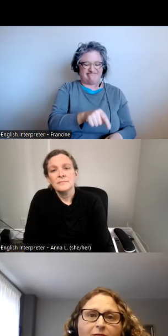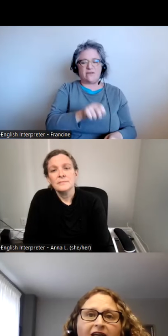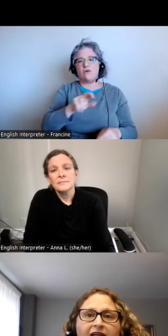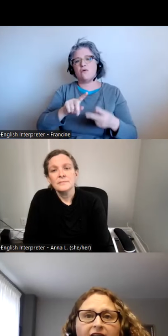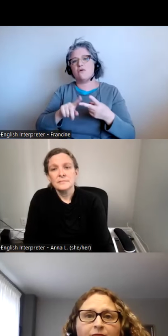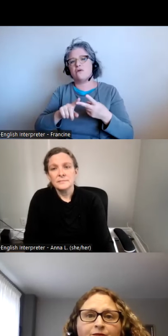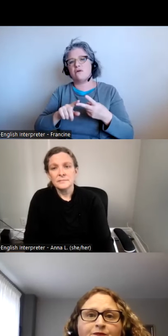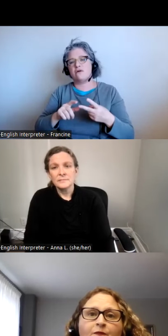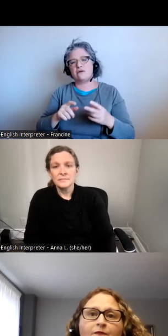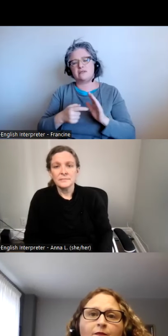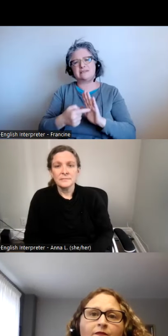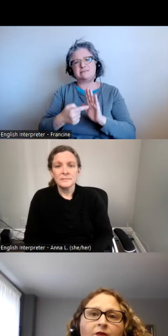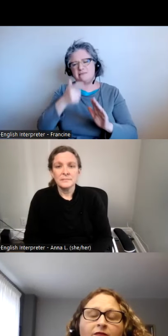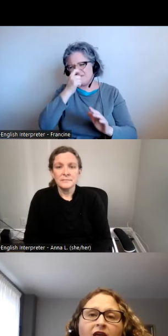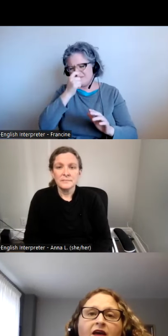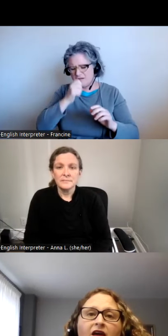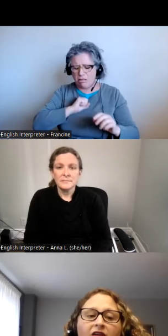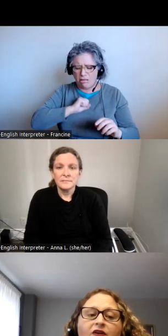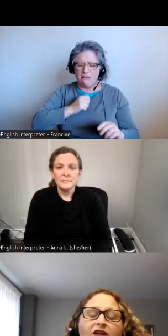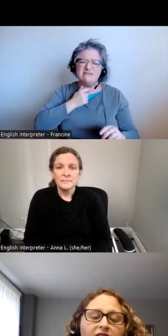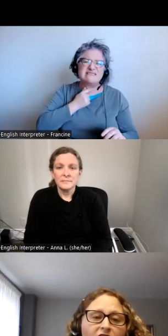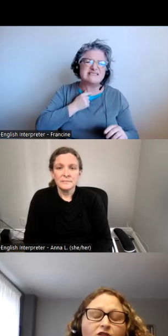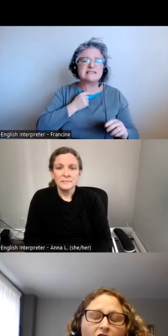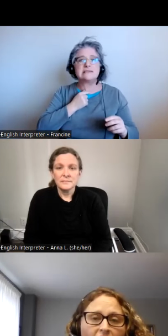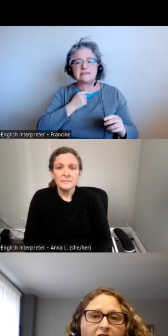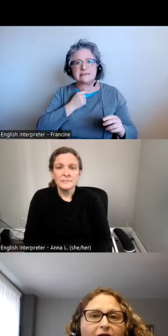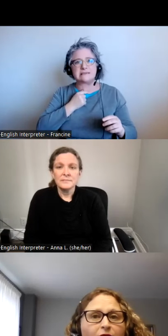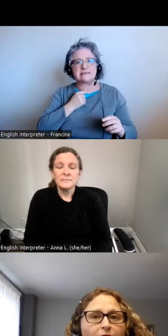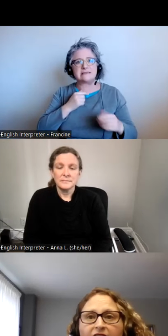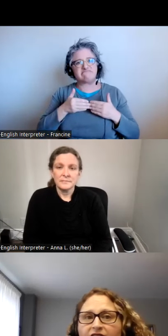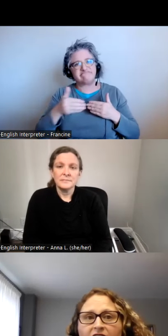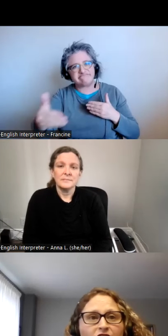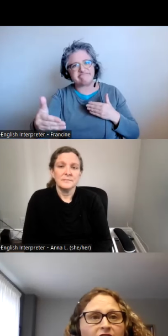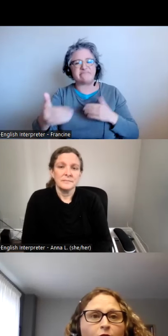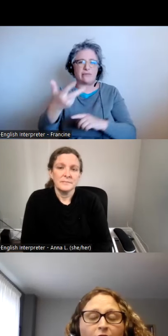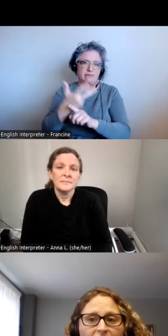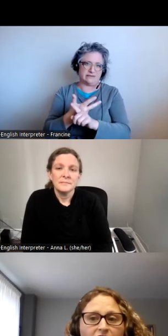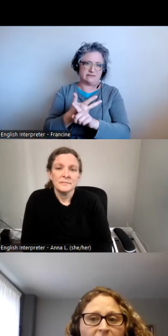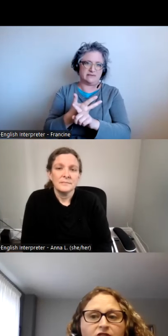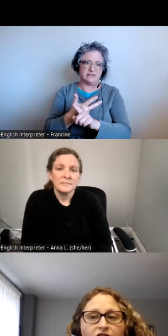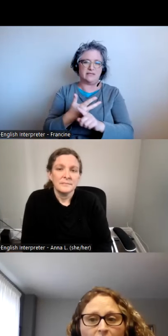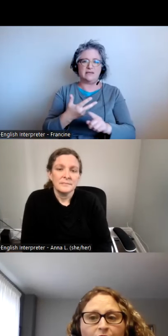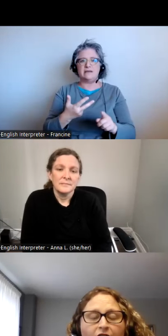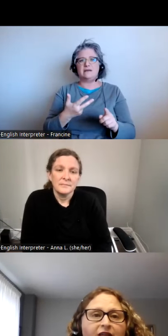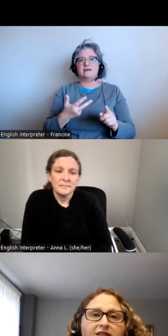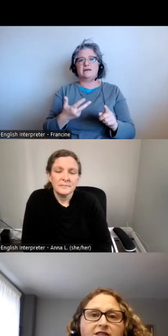you had a